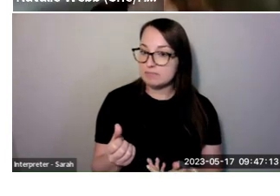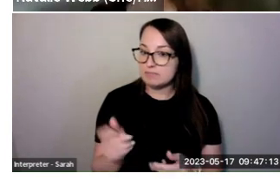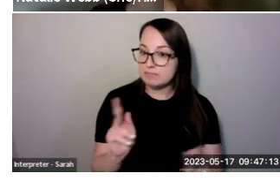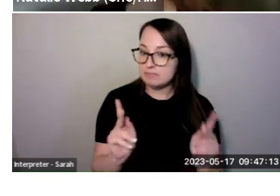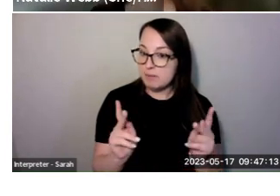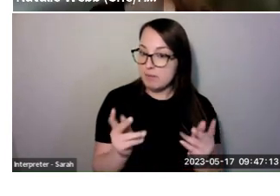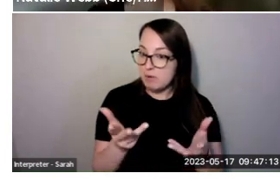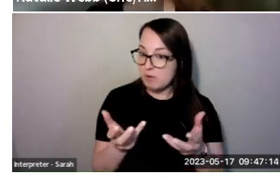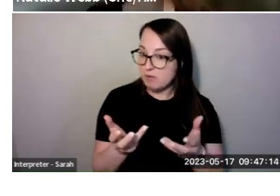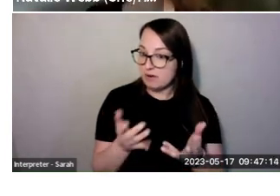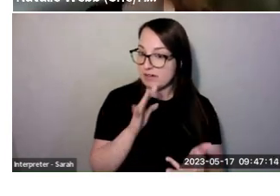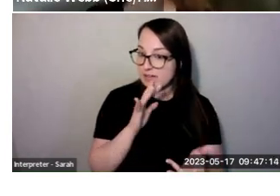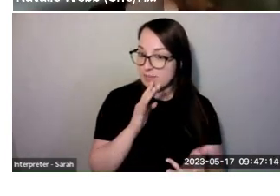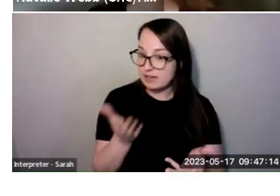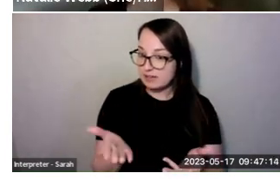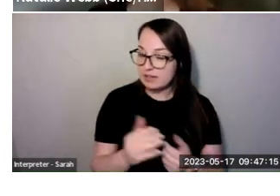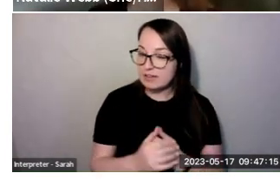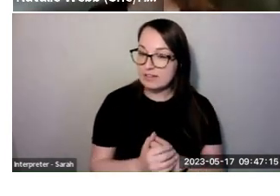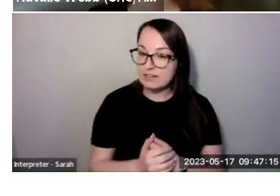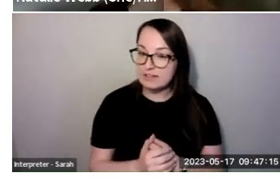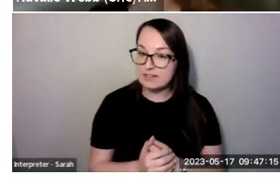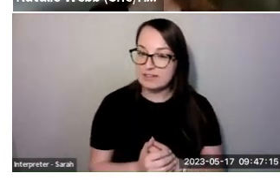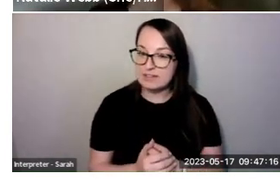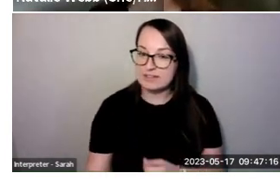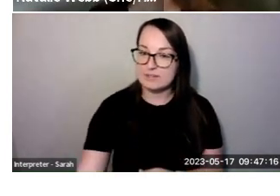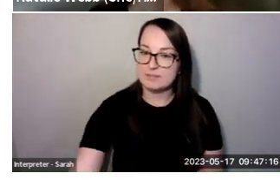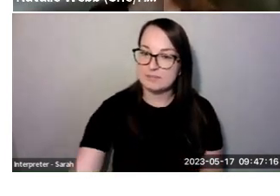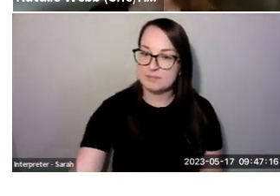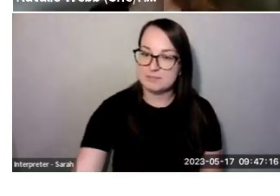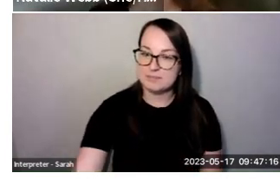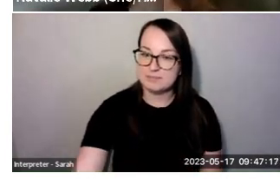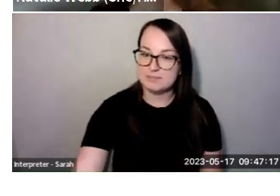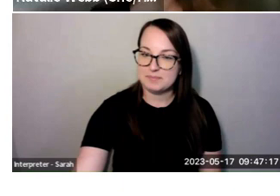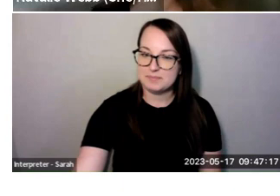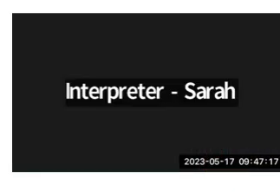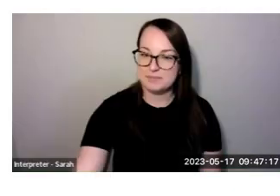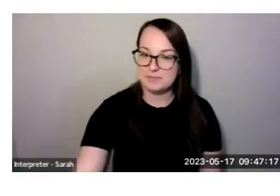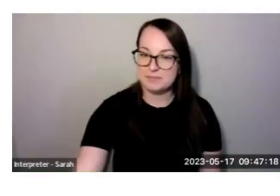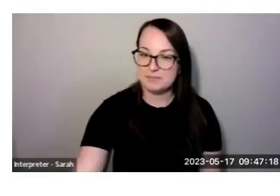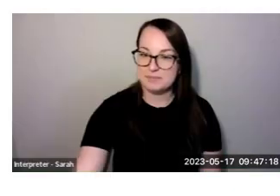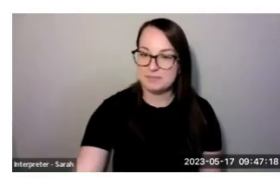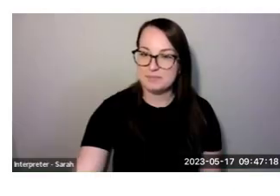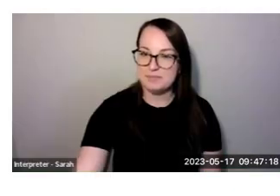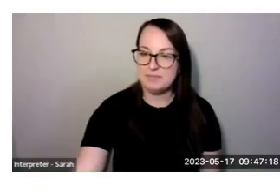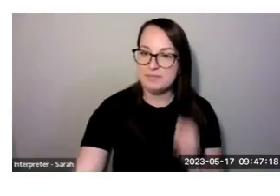take on this question, please feel free to un-mute yourselves.